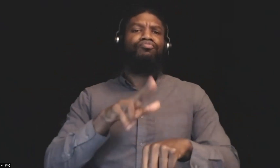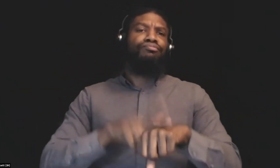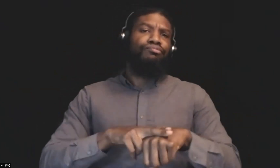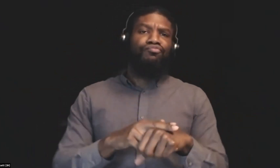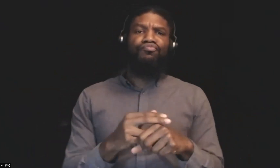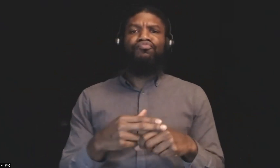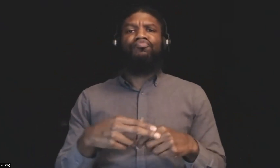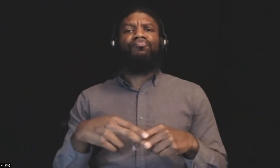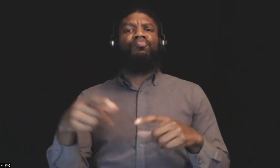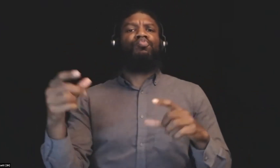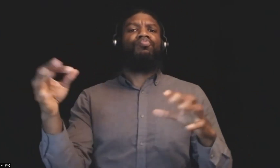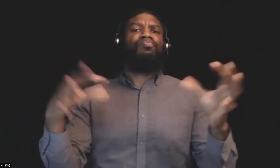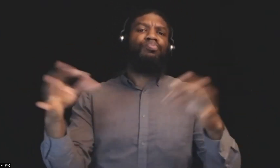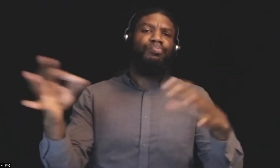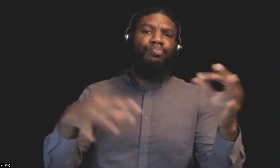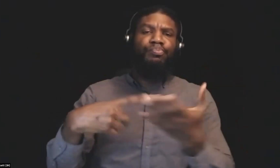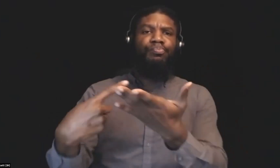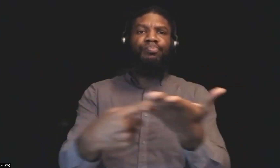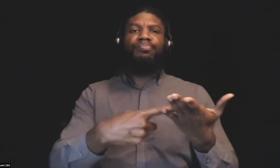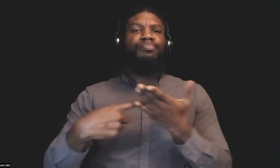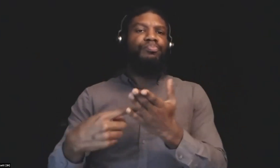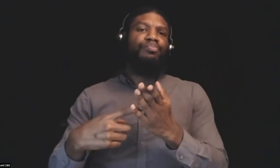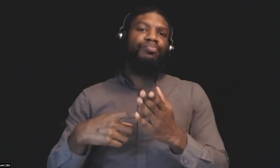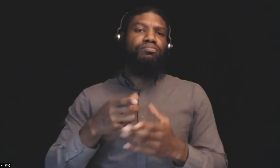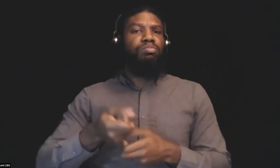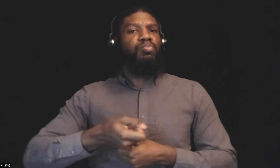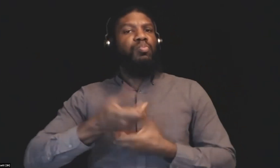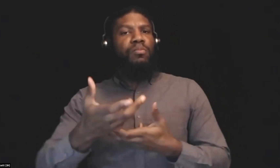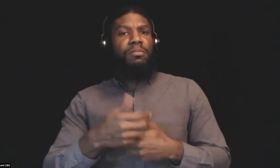your groups talked about. If we want to go through the questions one by one, we can but I don't think